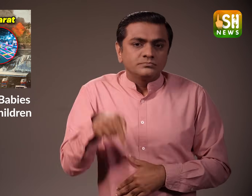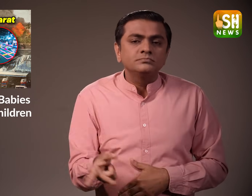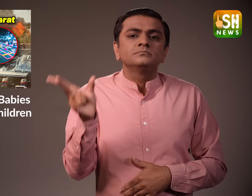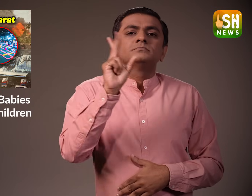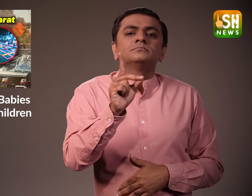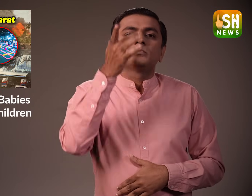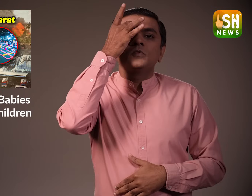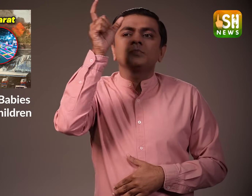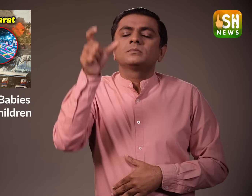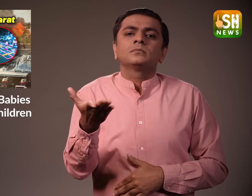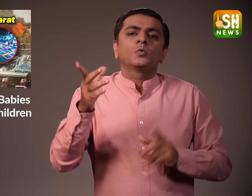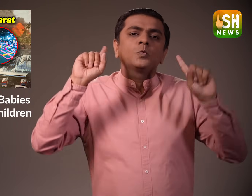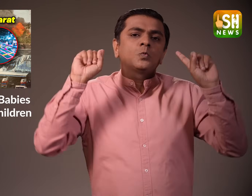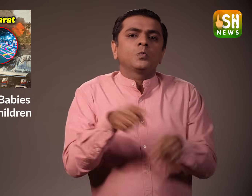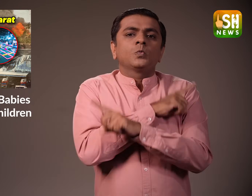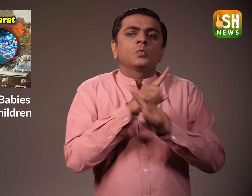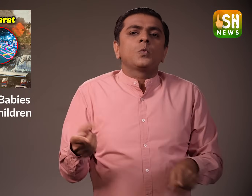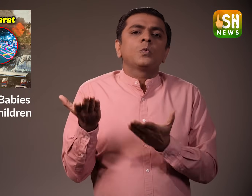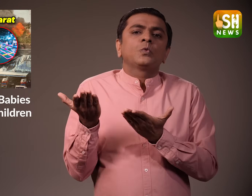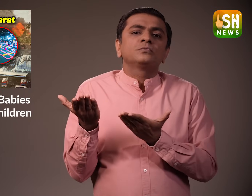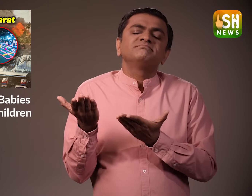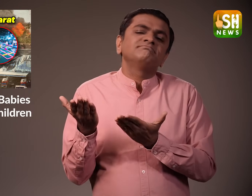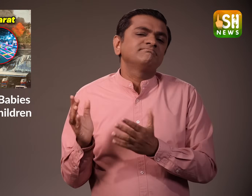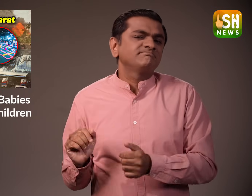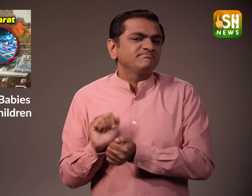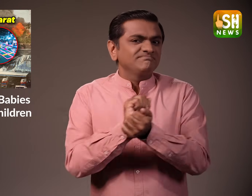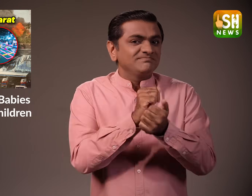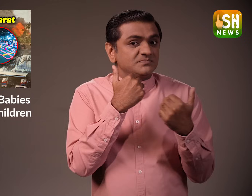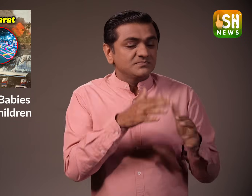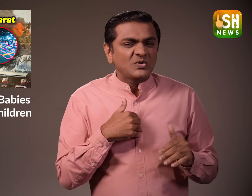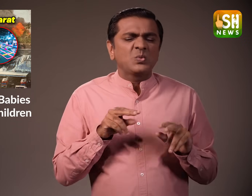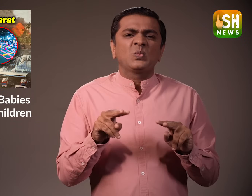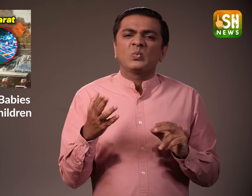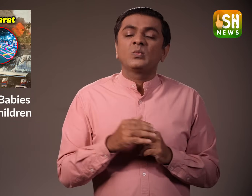Now, he has been arrested again.